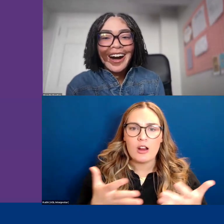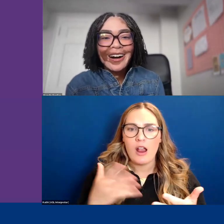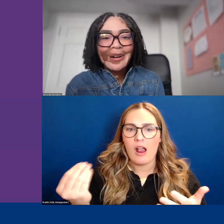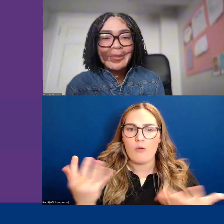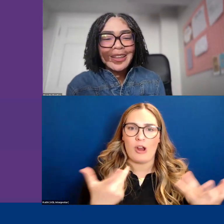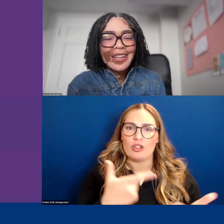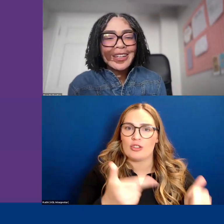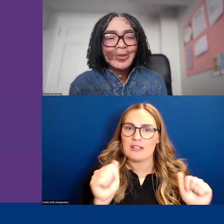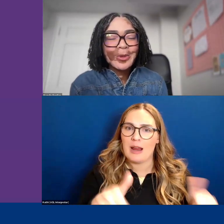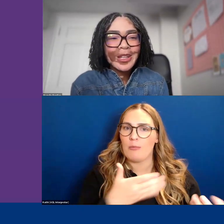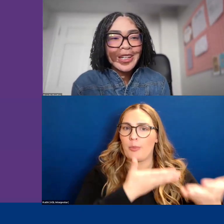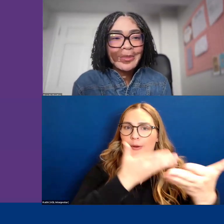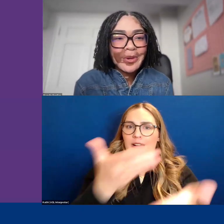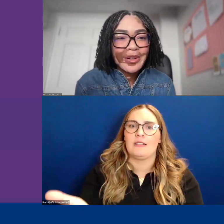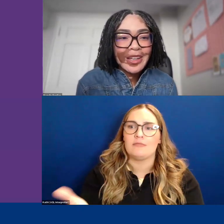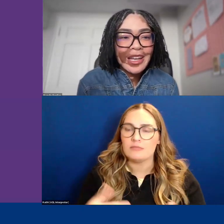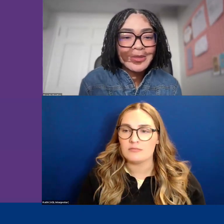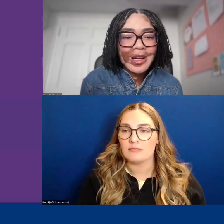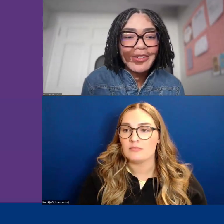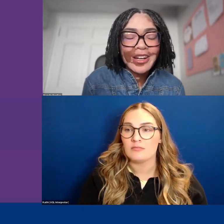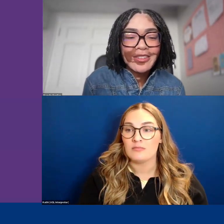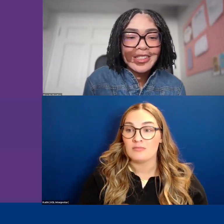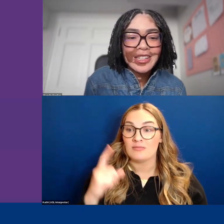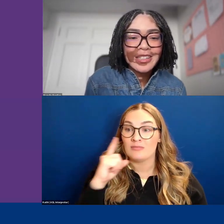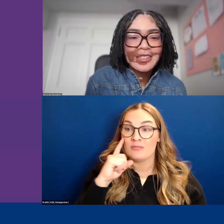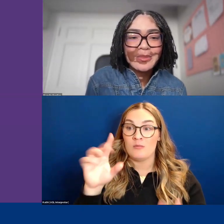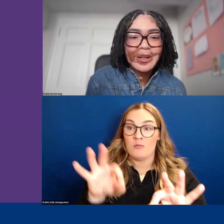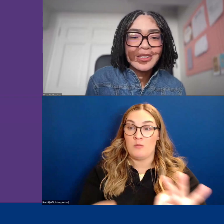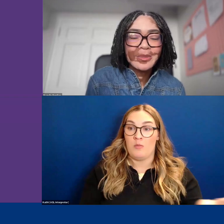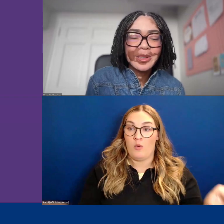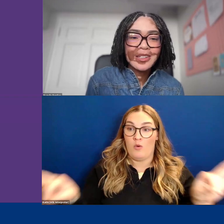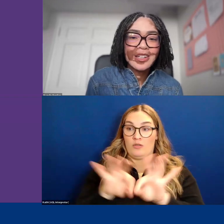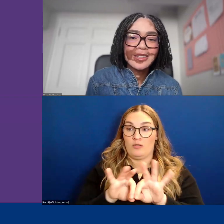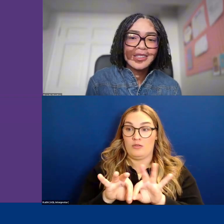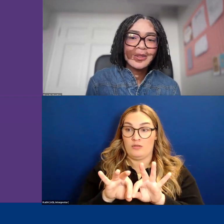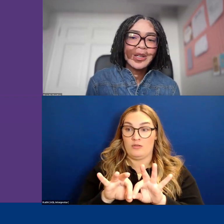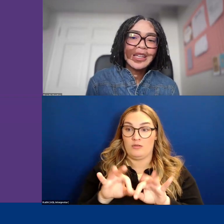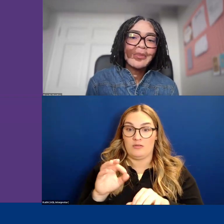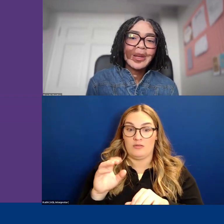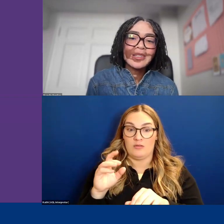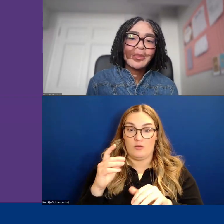And I think really importantly, as we're having conversations about disability justice and what that means